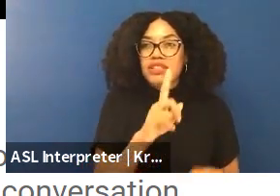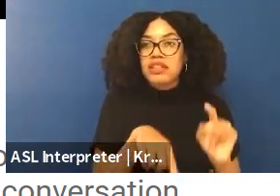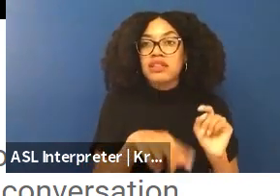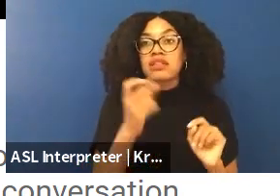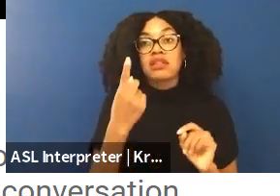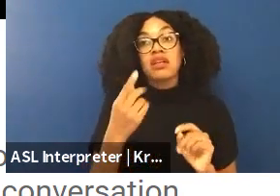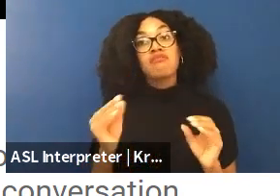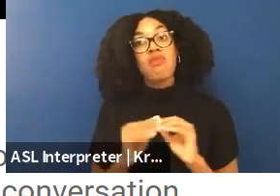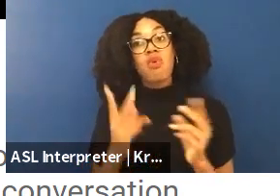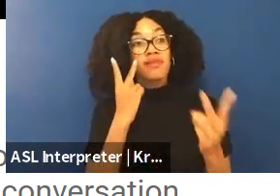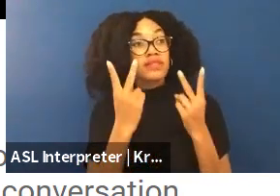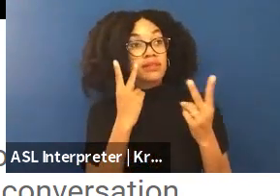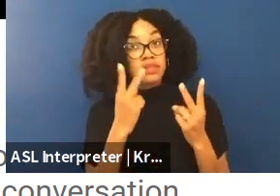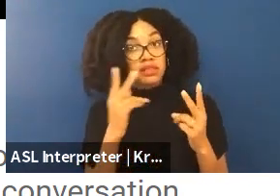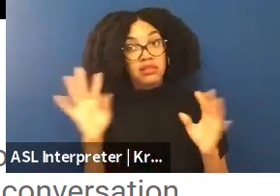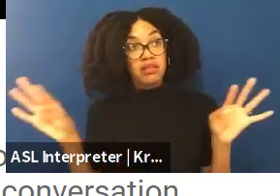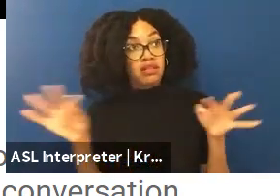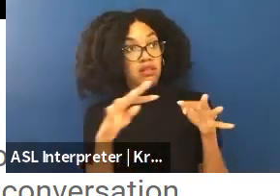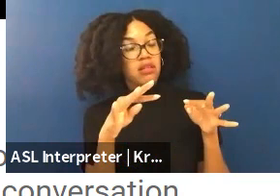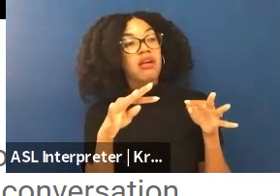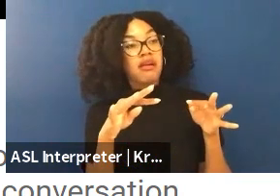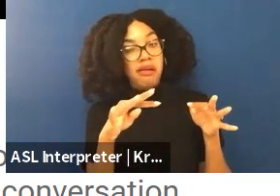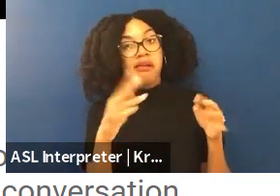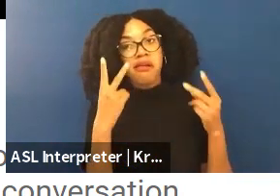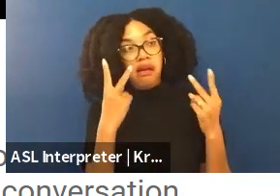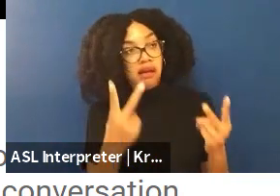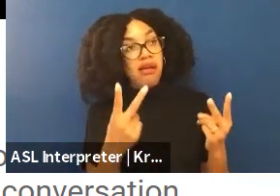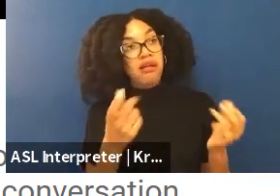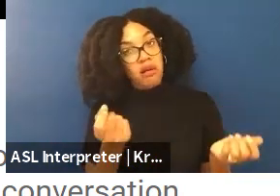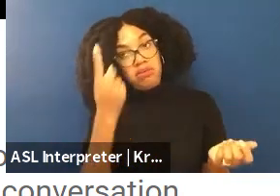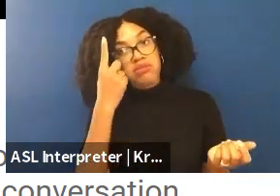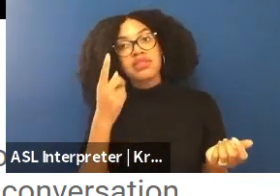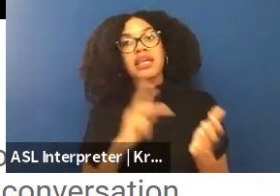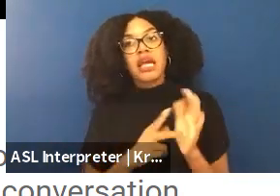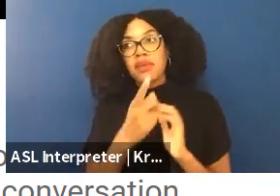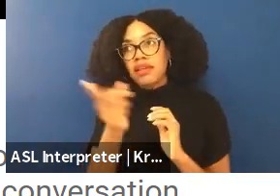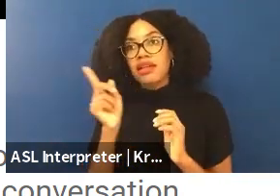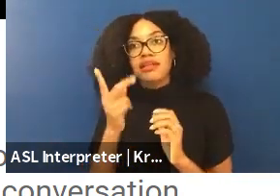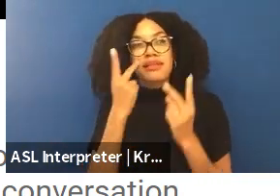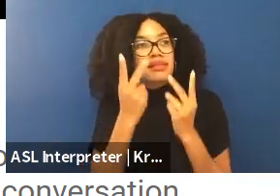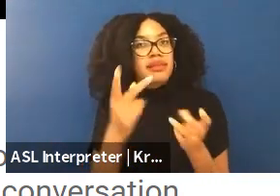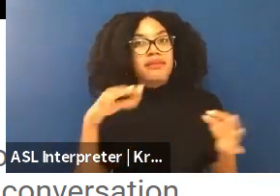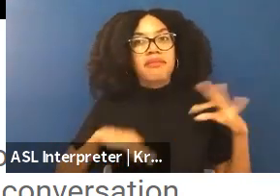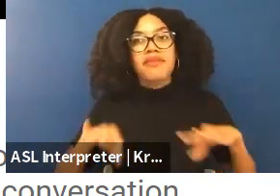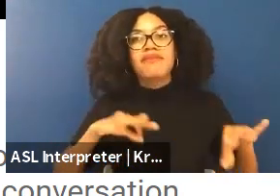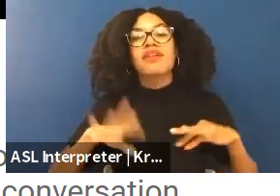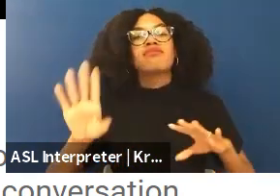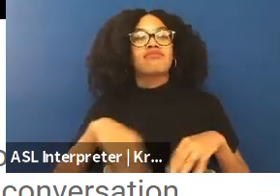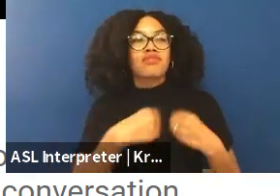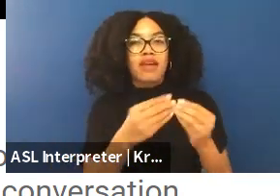means that you've got potentially more advocates, more resources, more participants,